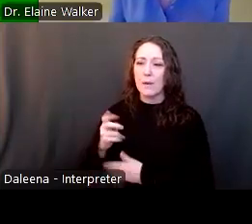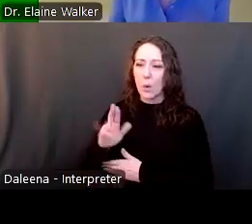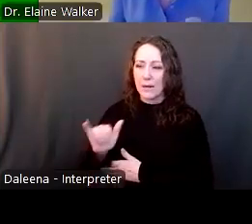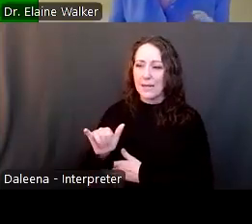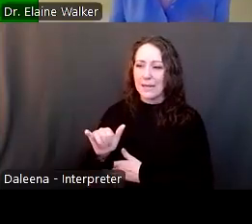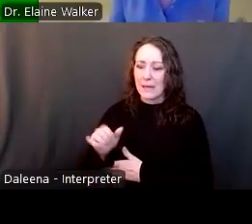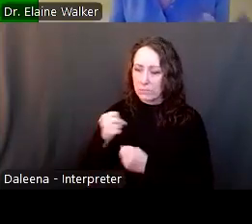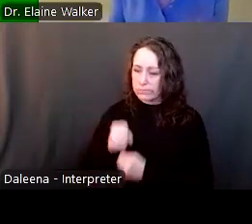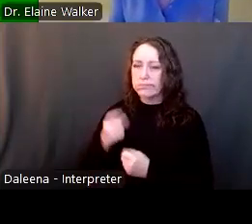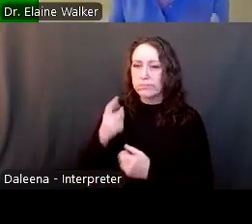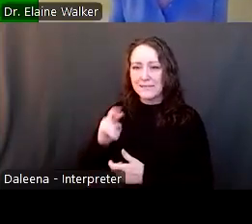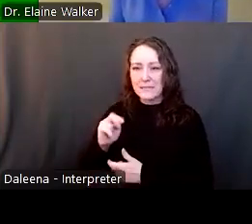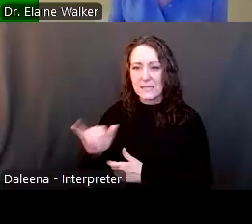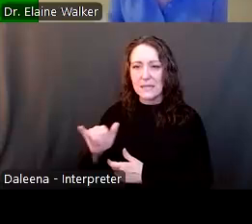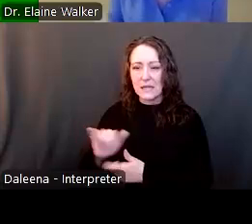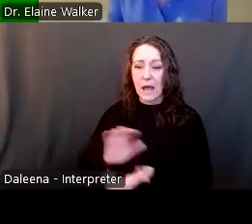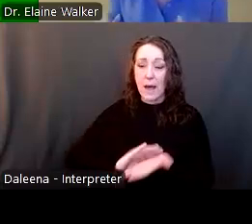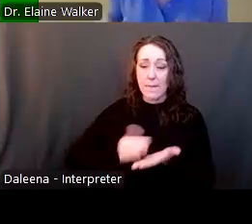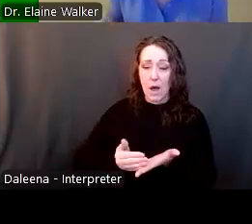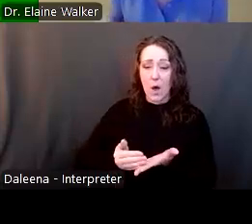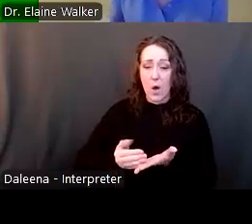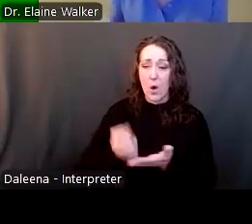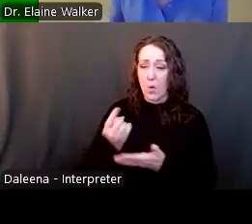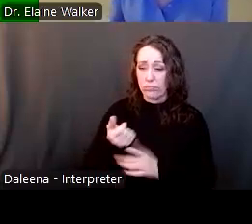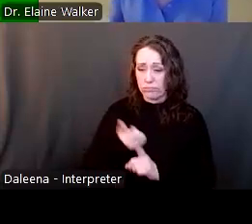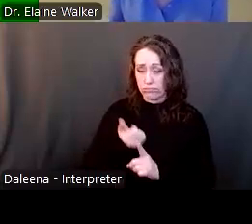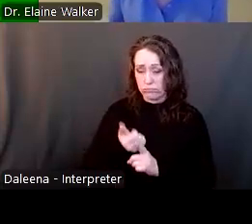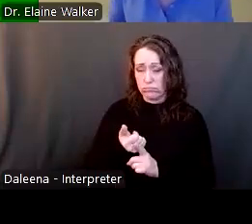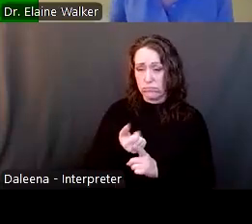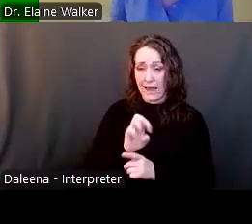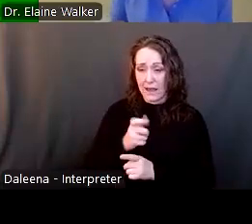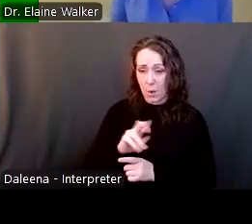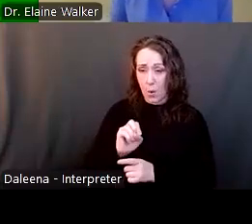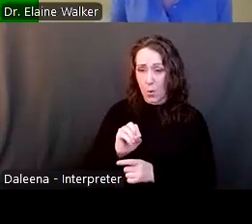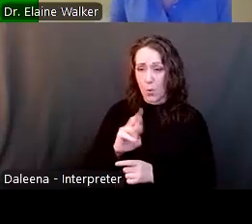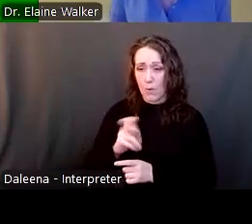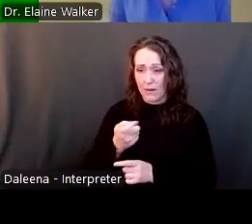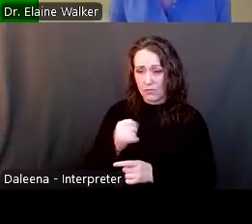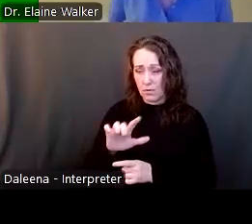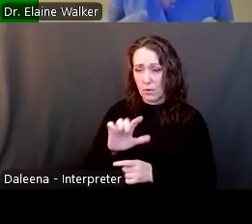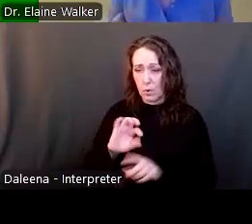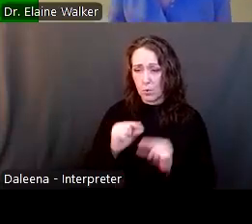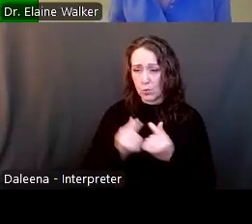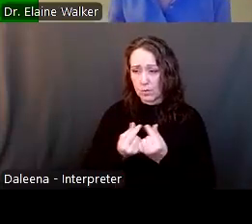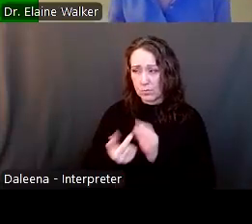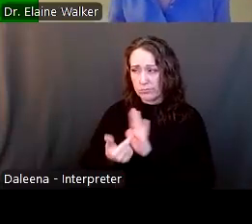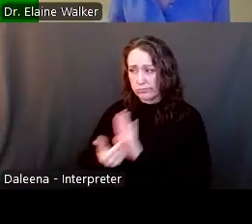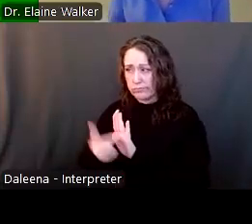to the degree to which one's ethn racial group is represented in their childhood environment